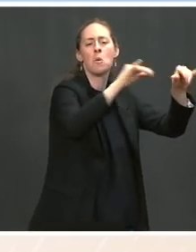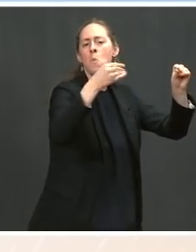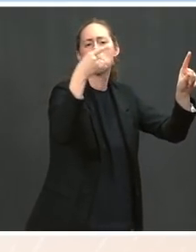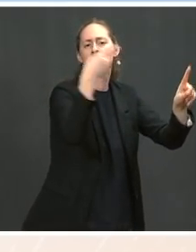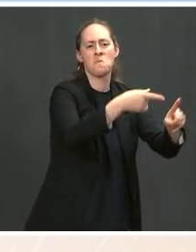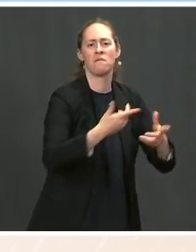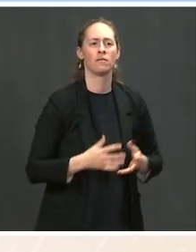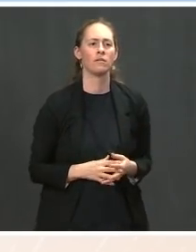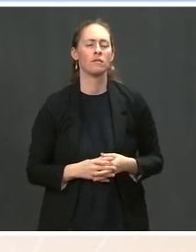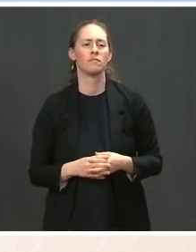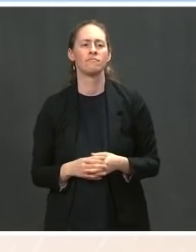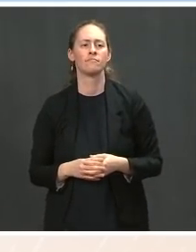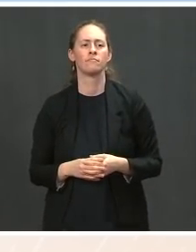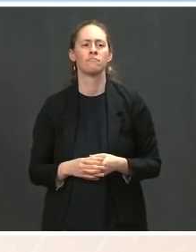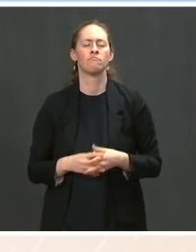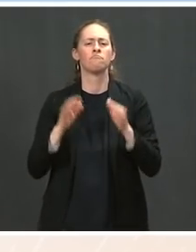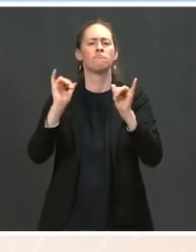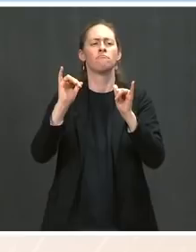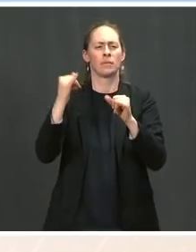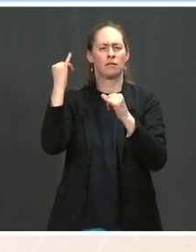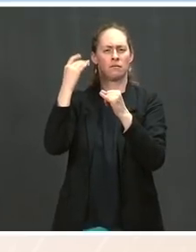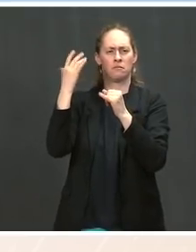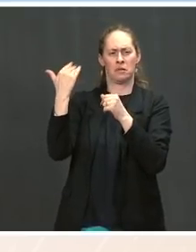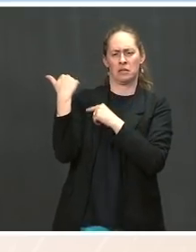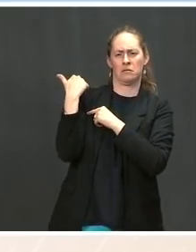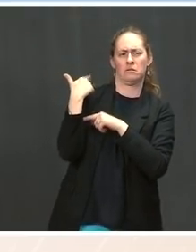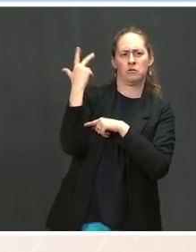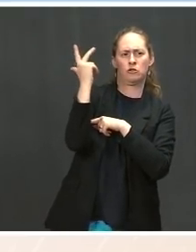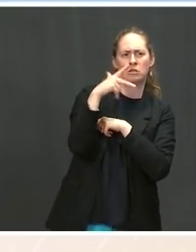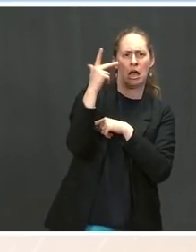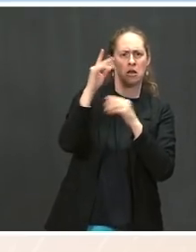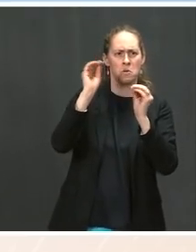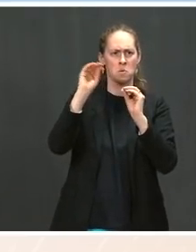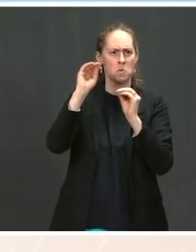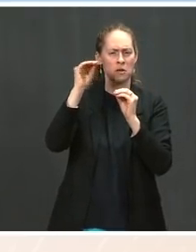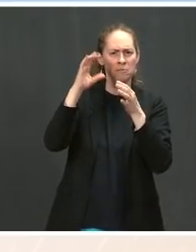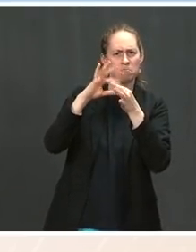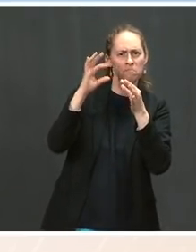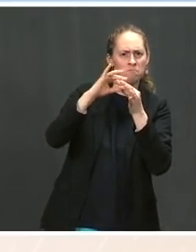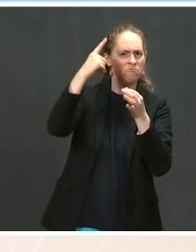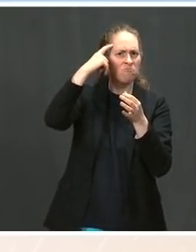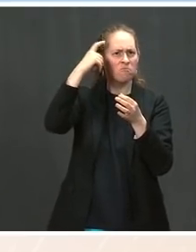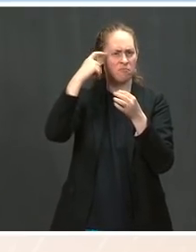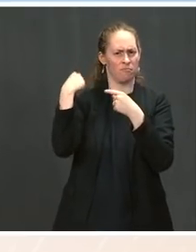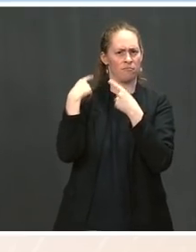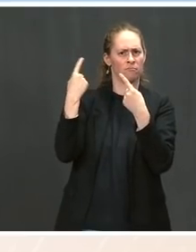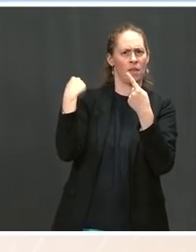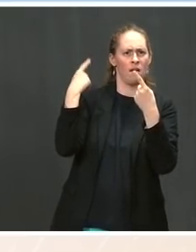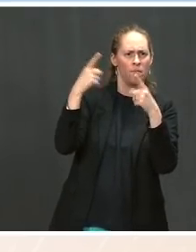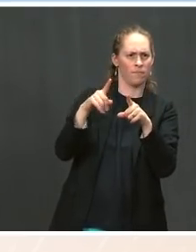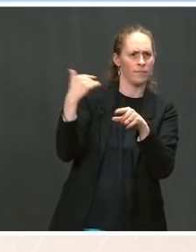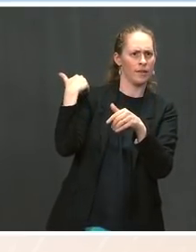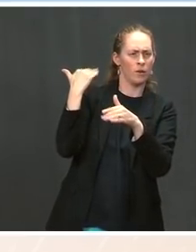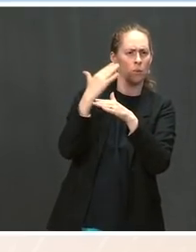you're not going to engage in speculation about what happened last weekend and so forth. I can't recall a recent time